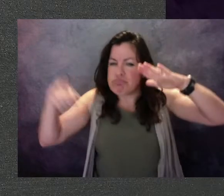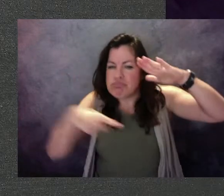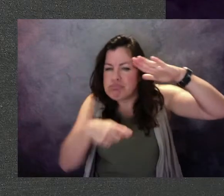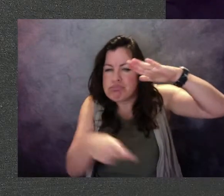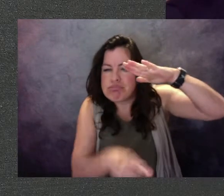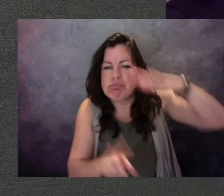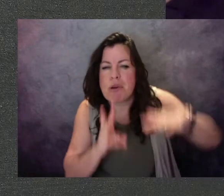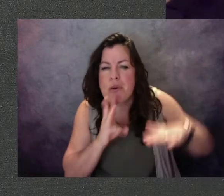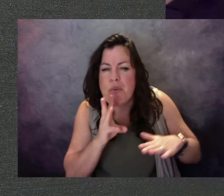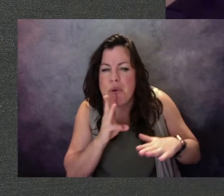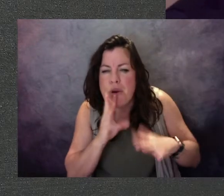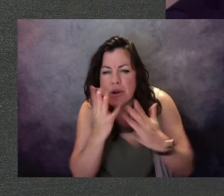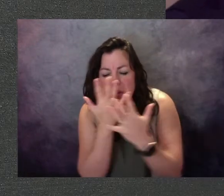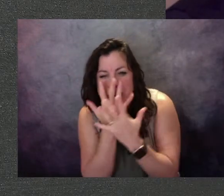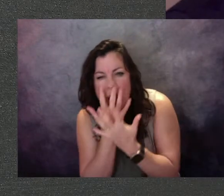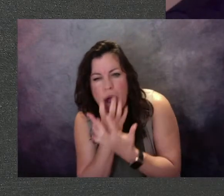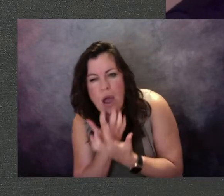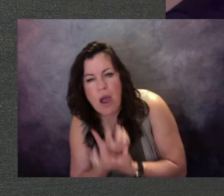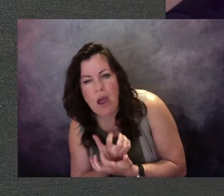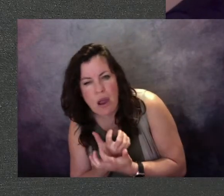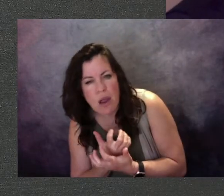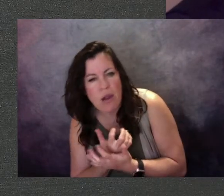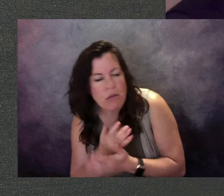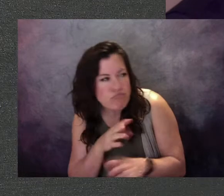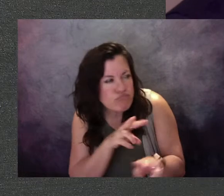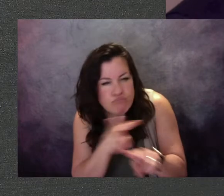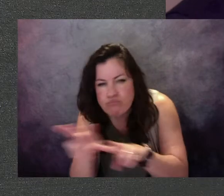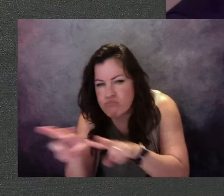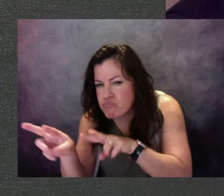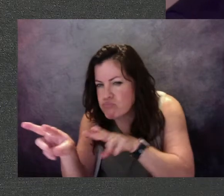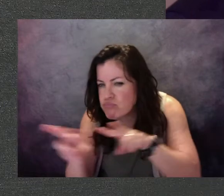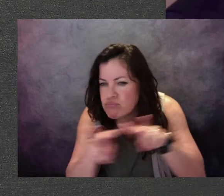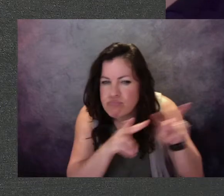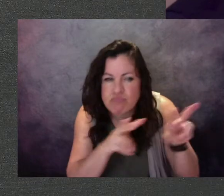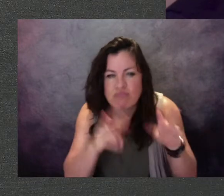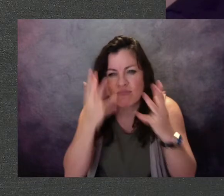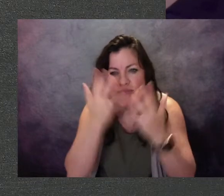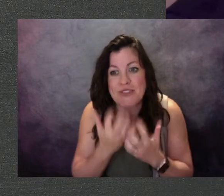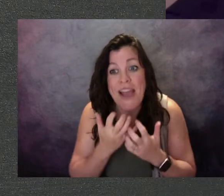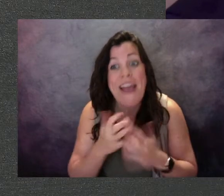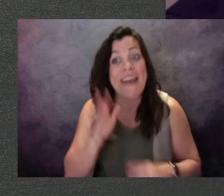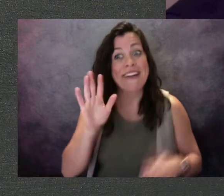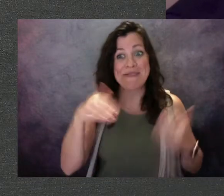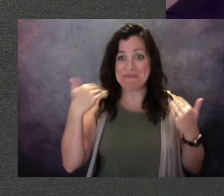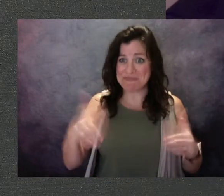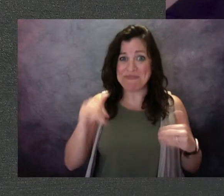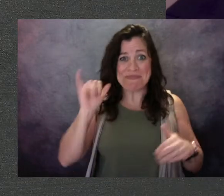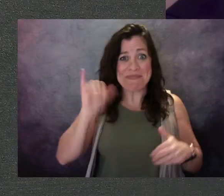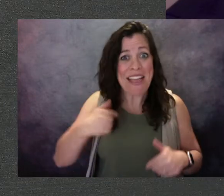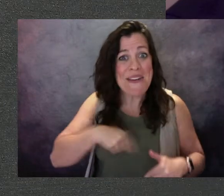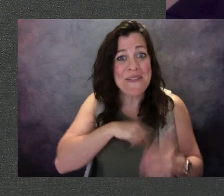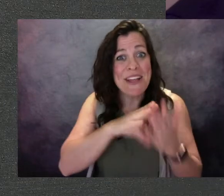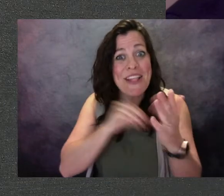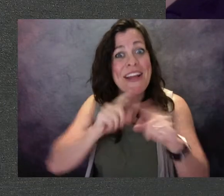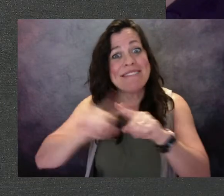Those were just a couple of the really awesome fish that live in the lake. It's really fun to learn about them and look at pictures.